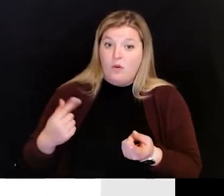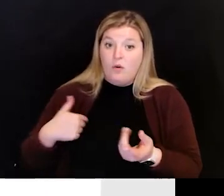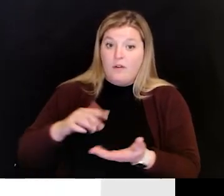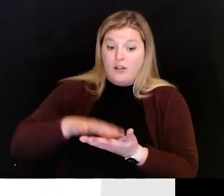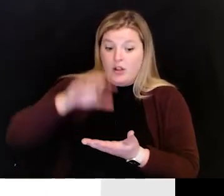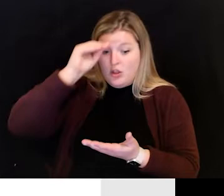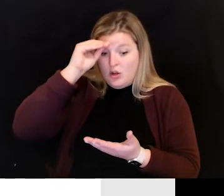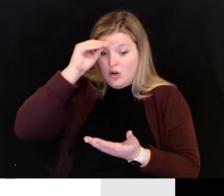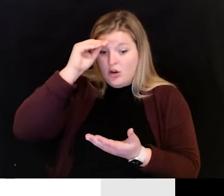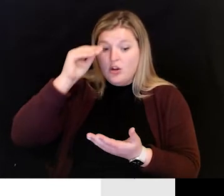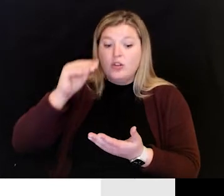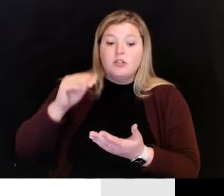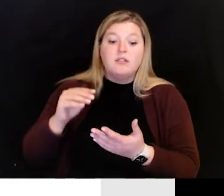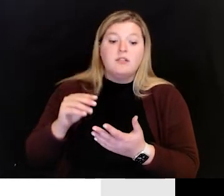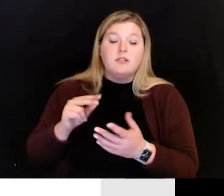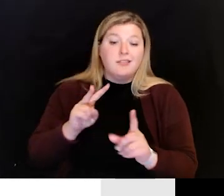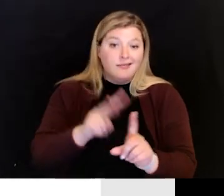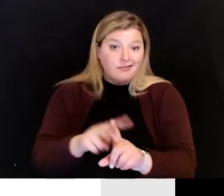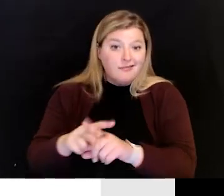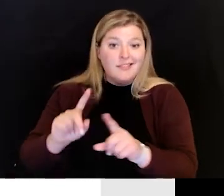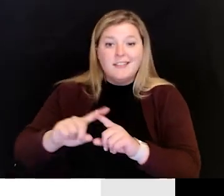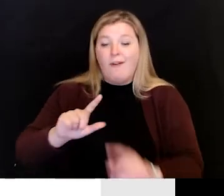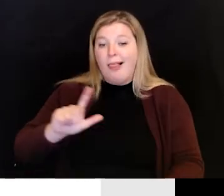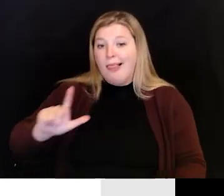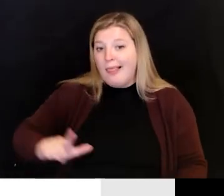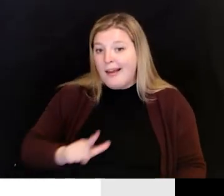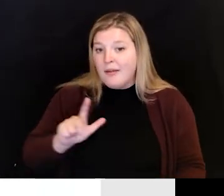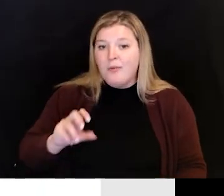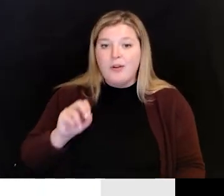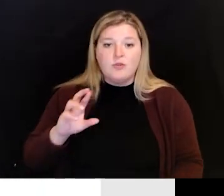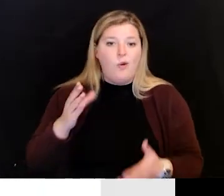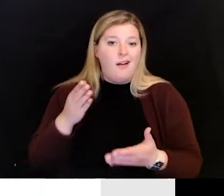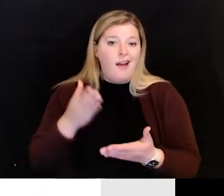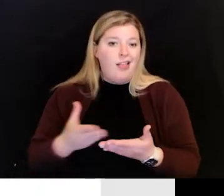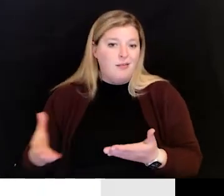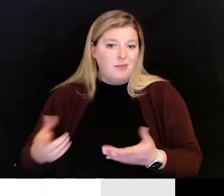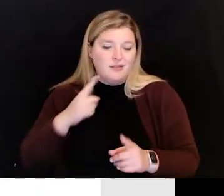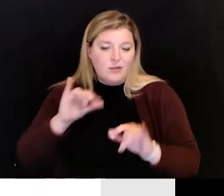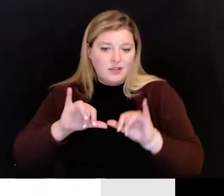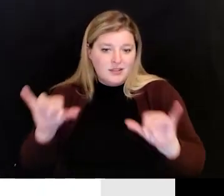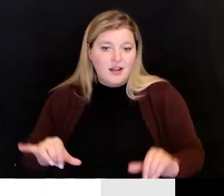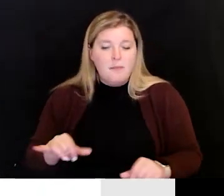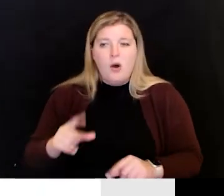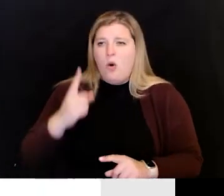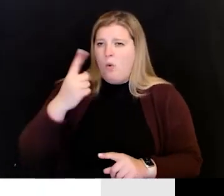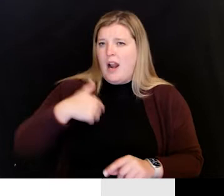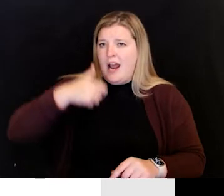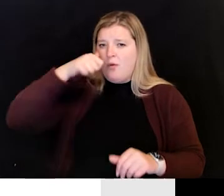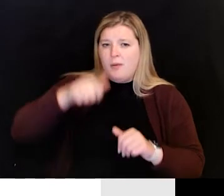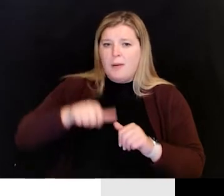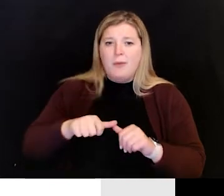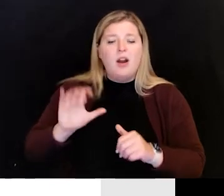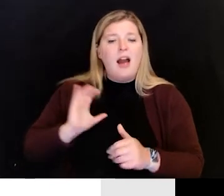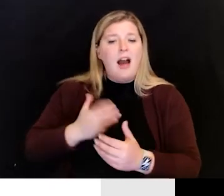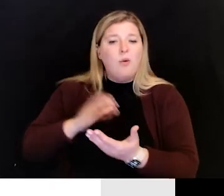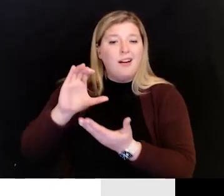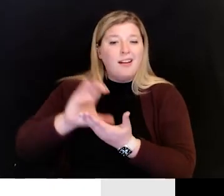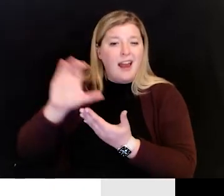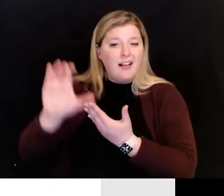and different elements of the system. One thing that really stands out in my mind is our calendar tool and our date pickers,